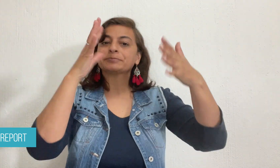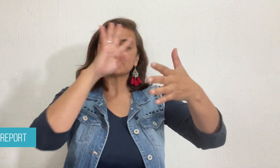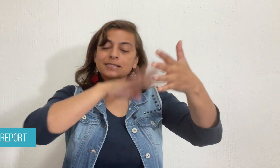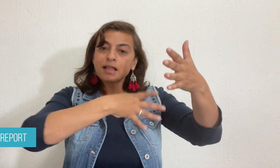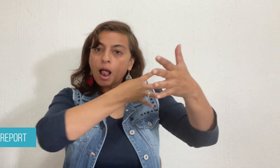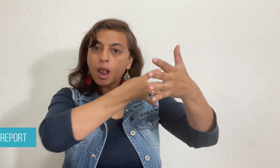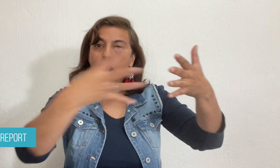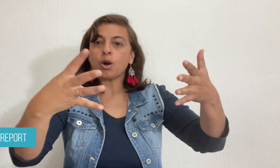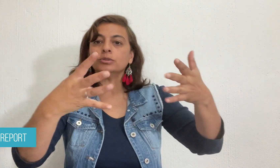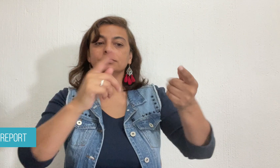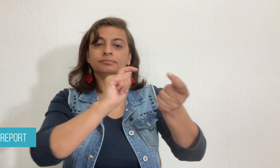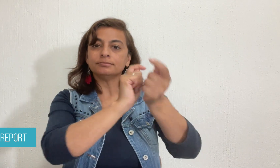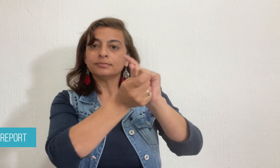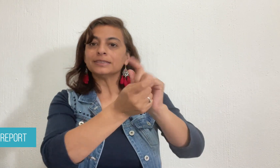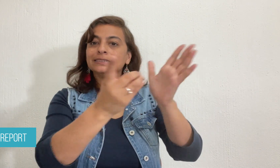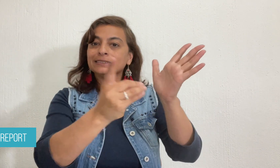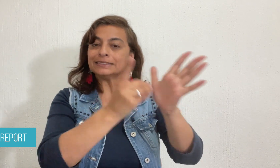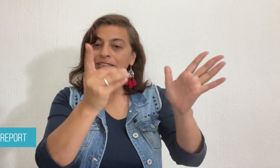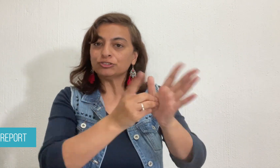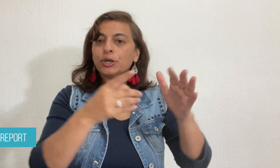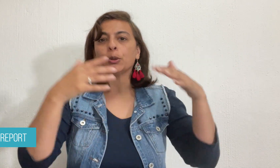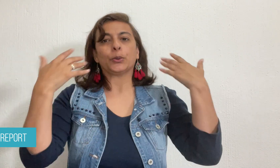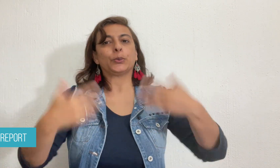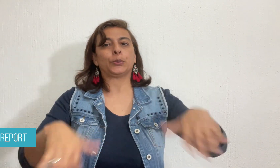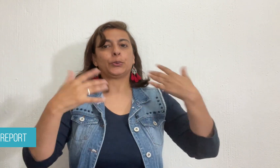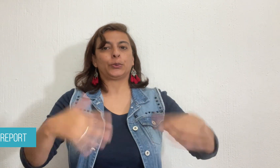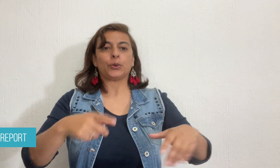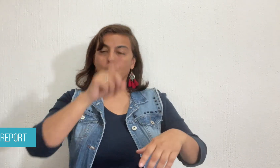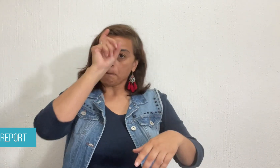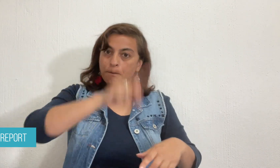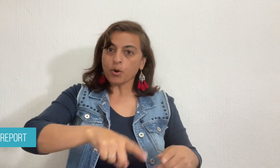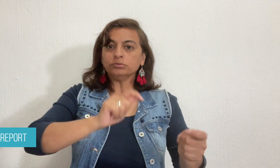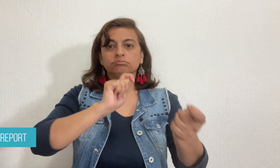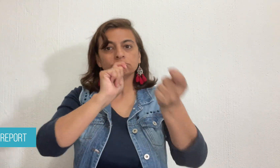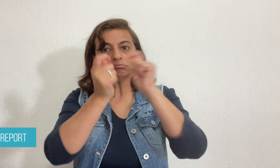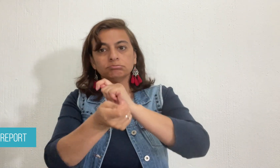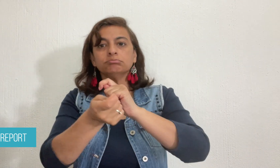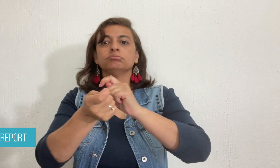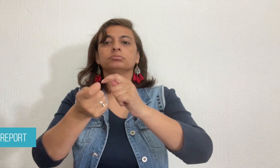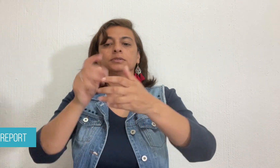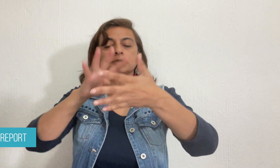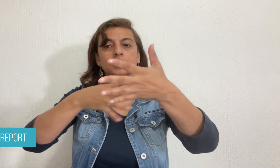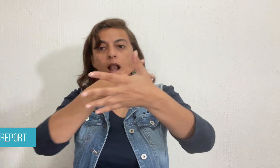specialist and sign language training, as well as